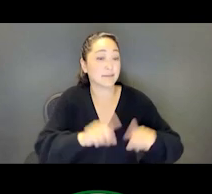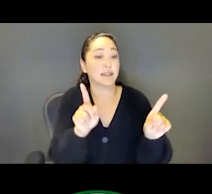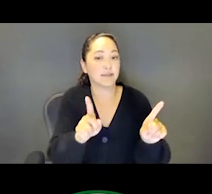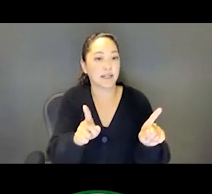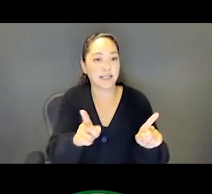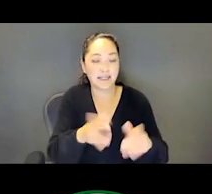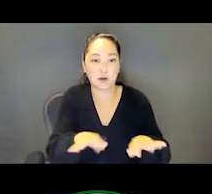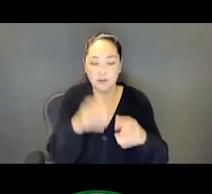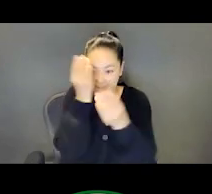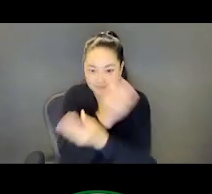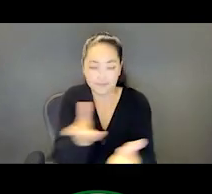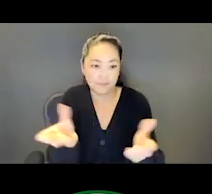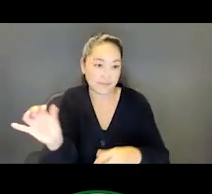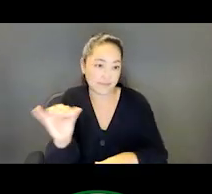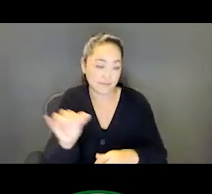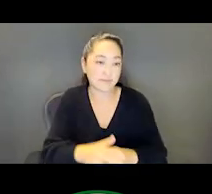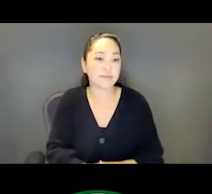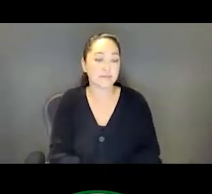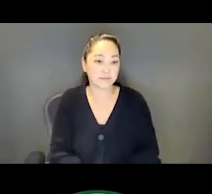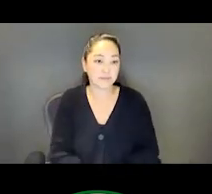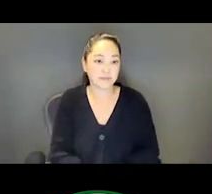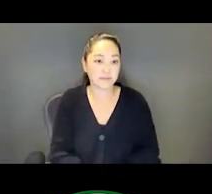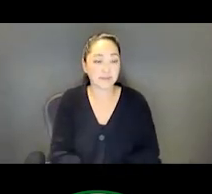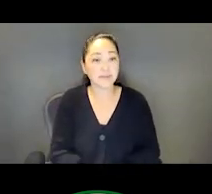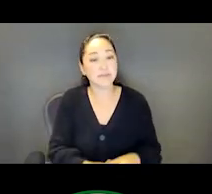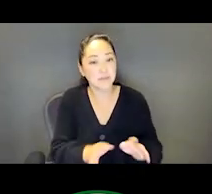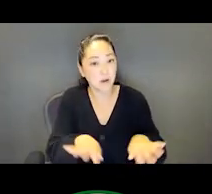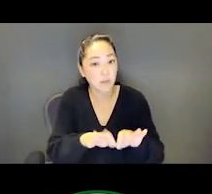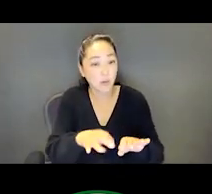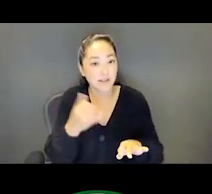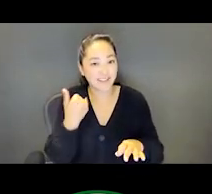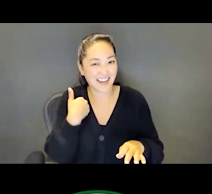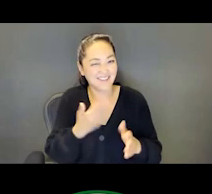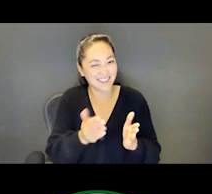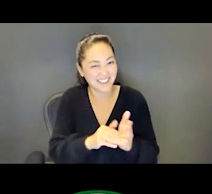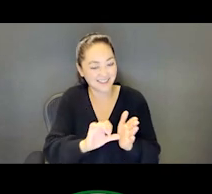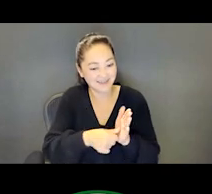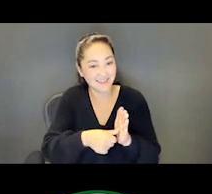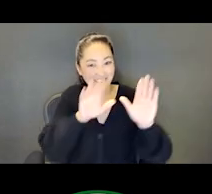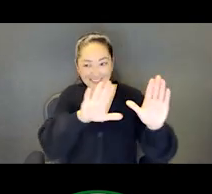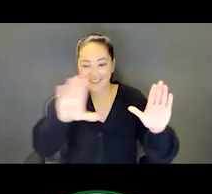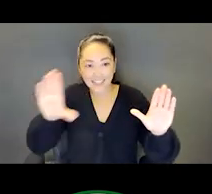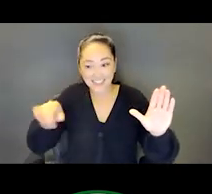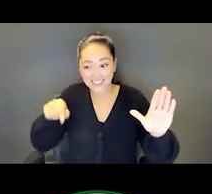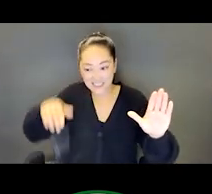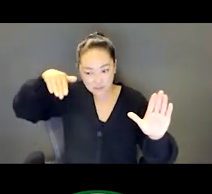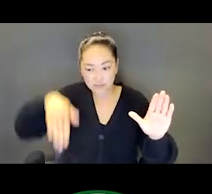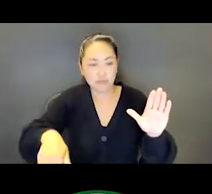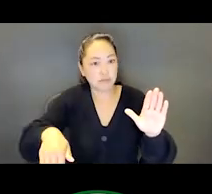this. Is you know too steep and will never be able to flatten it out to be suited for everybody.